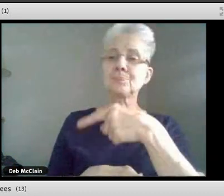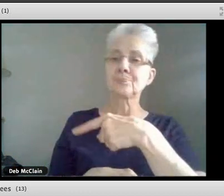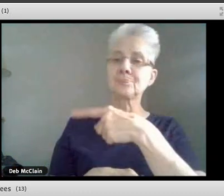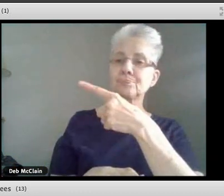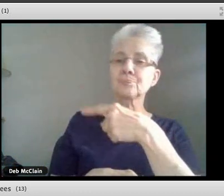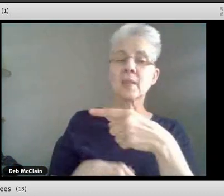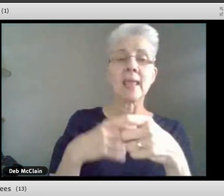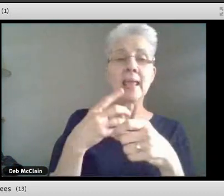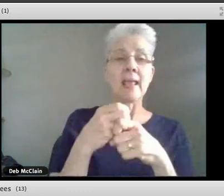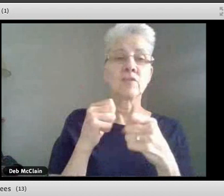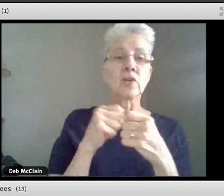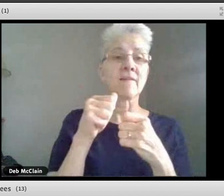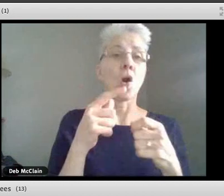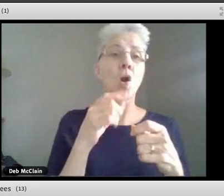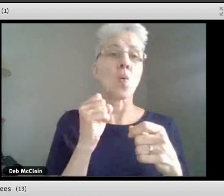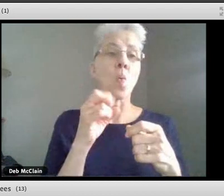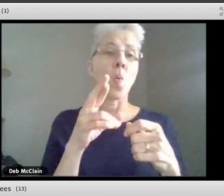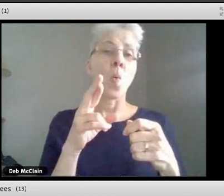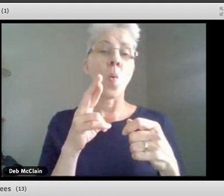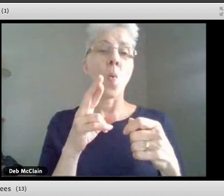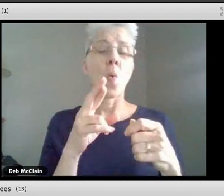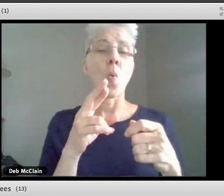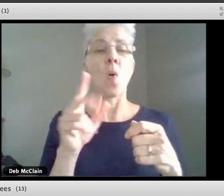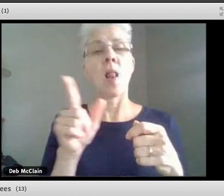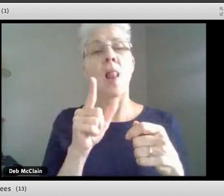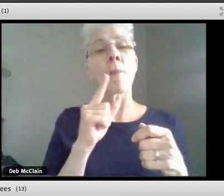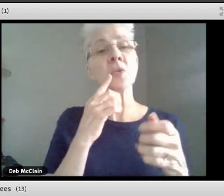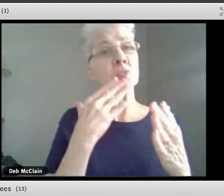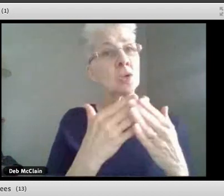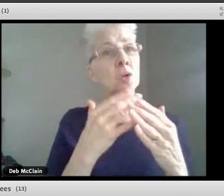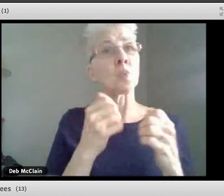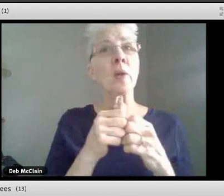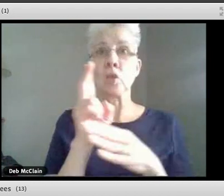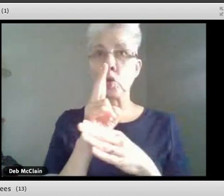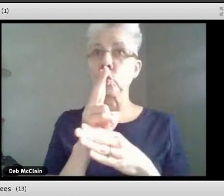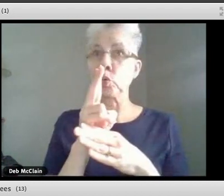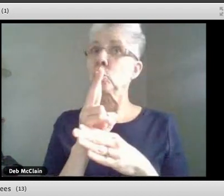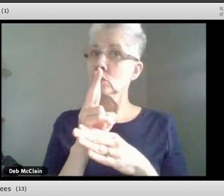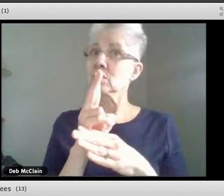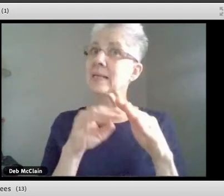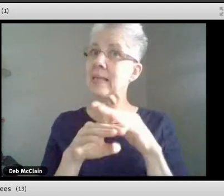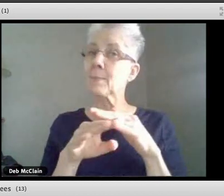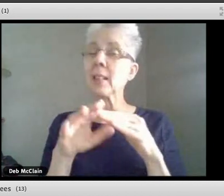is pretty decent with accessibility, but you're not quite there yet, like Mary is thinking about